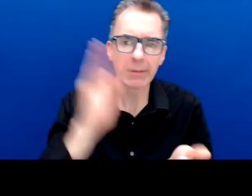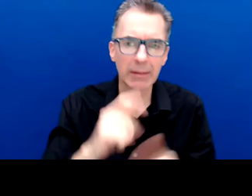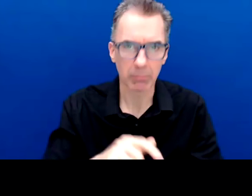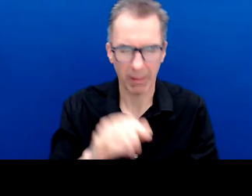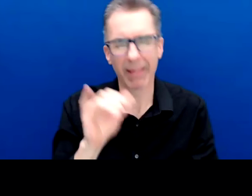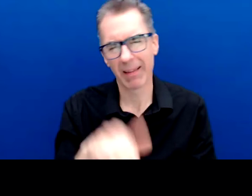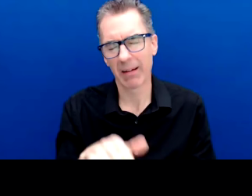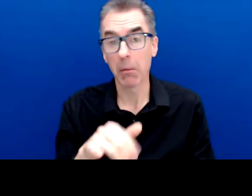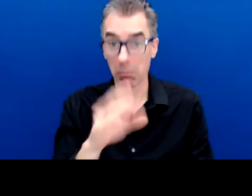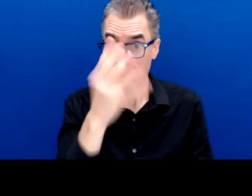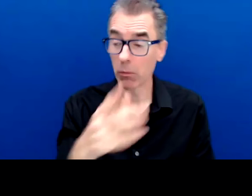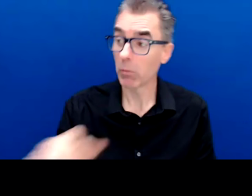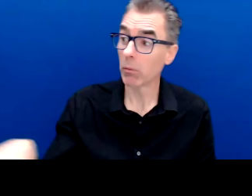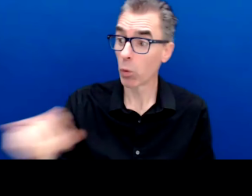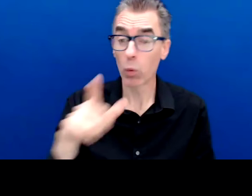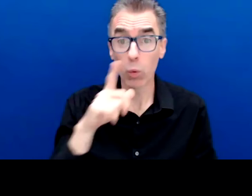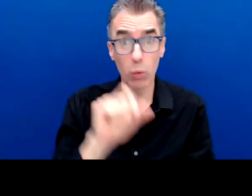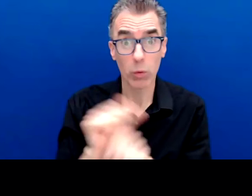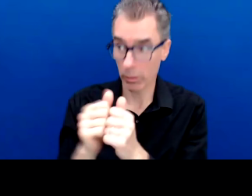And they actually have a higher percentage of instructor engagement.